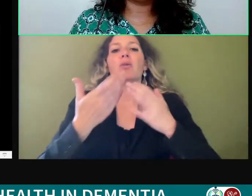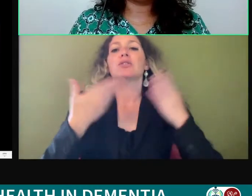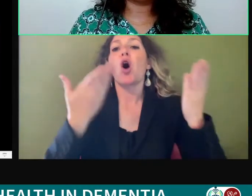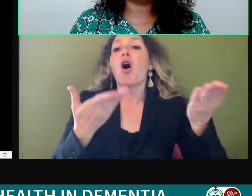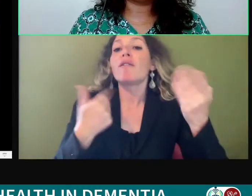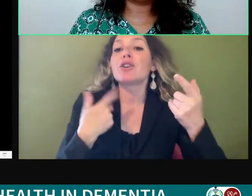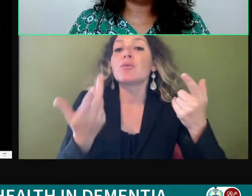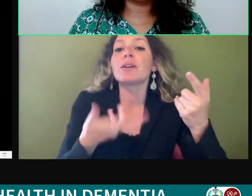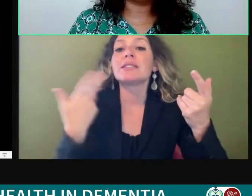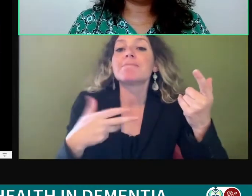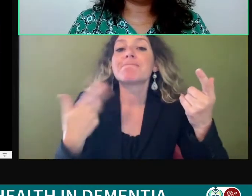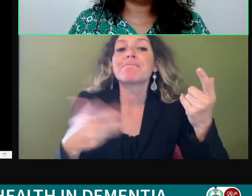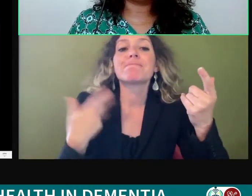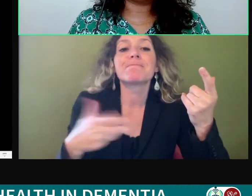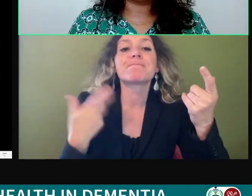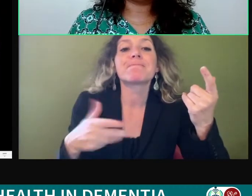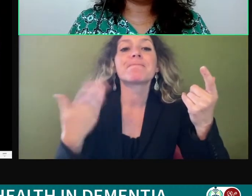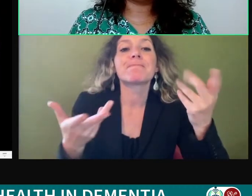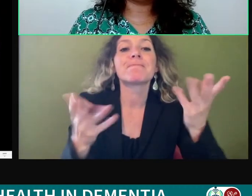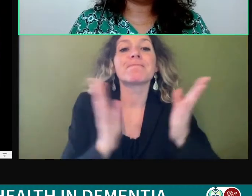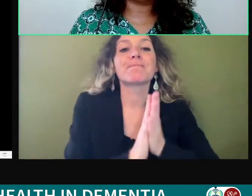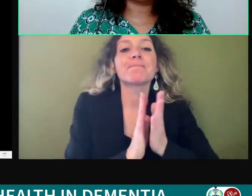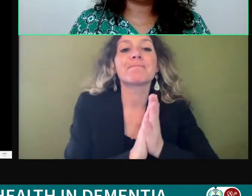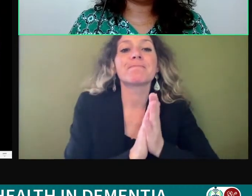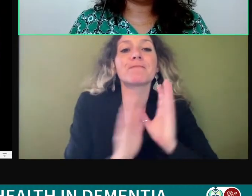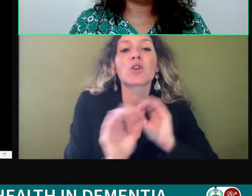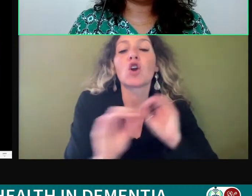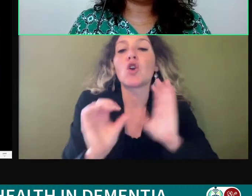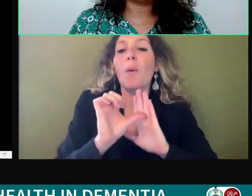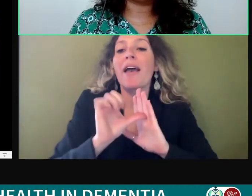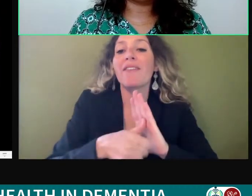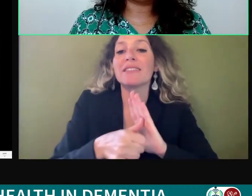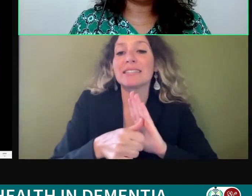there was no emphasis on some of the benefits of it being a video visit.